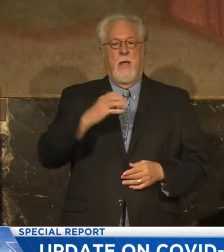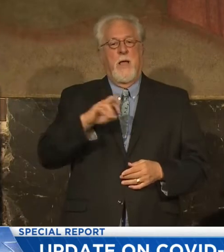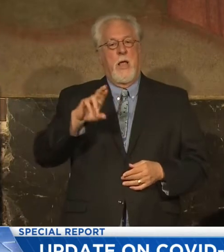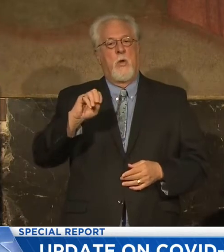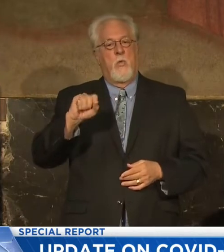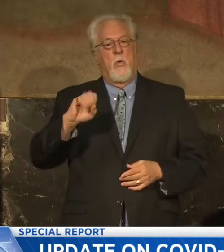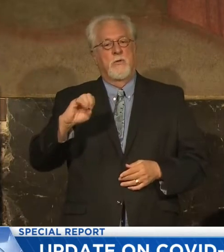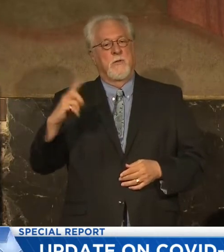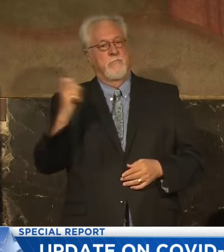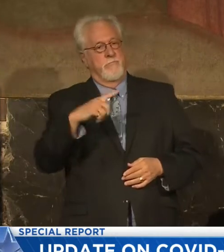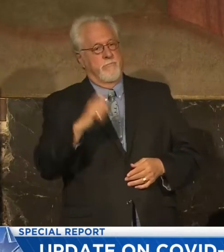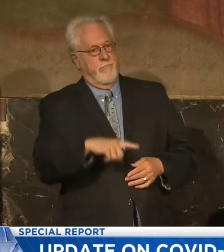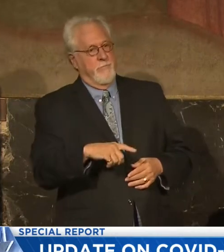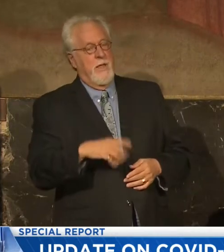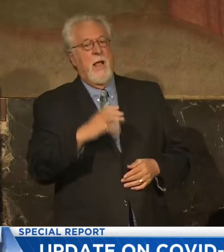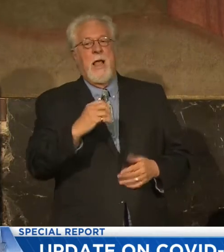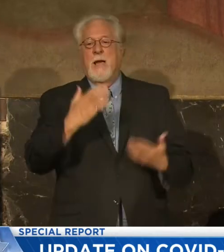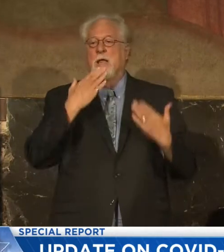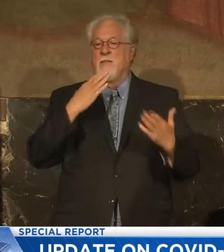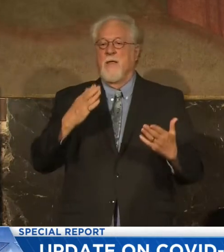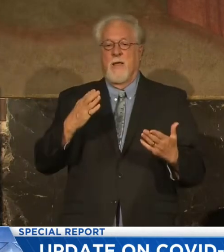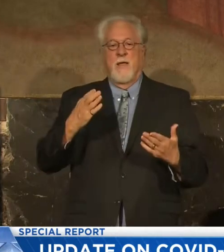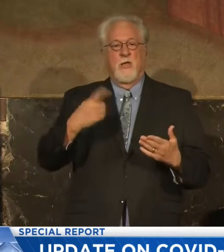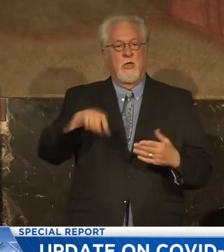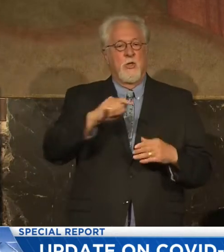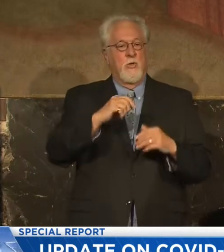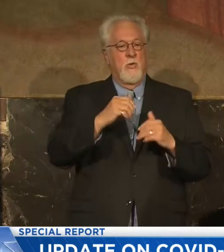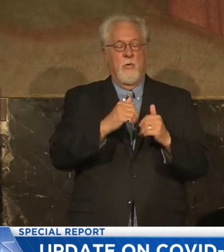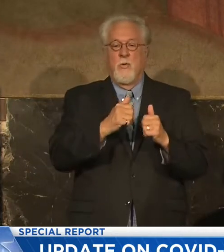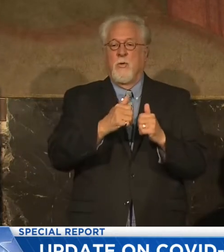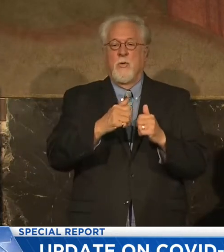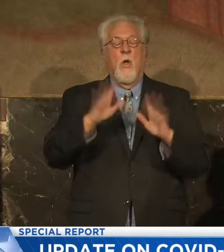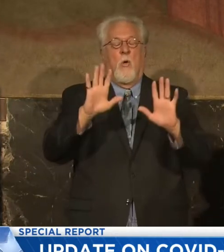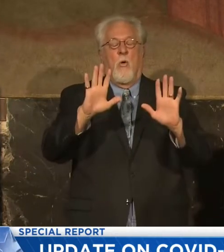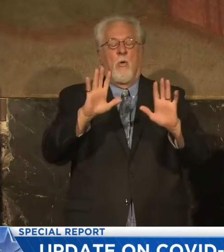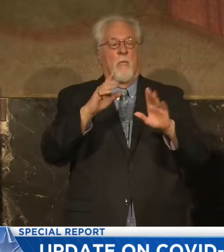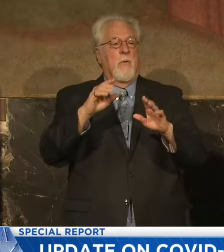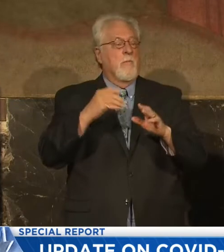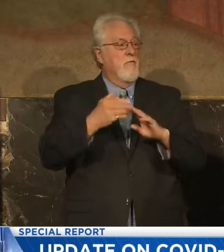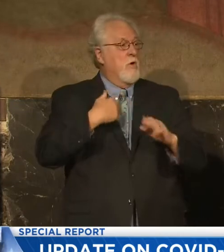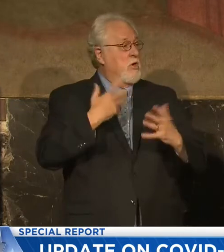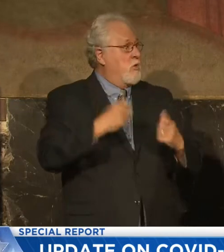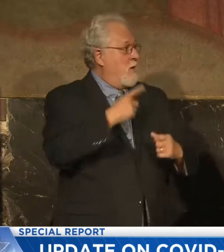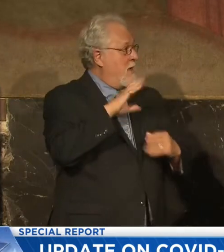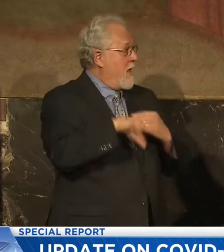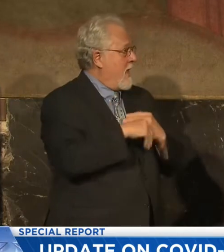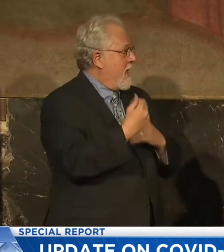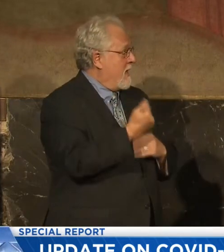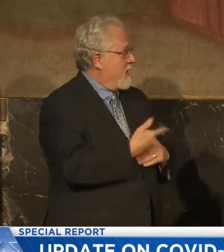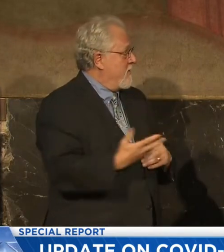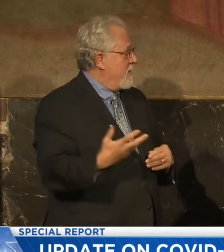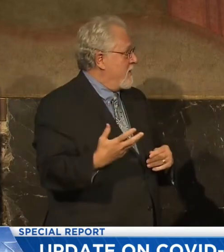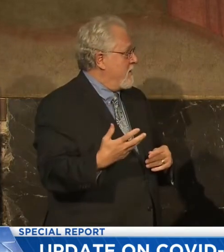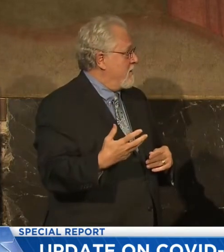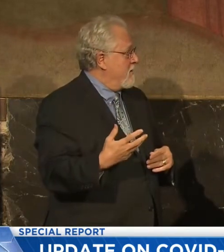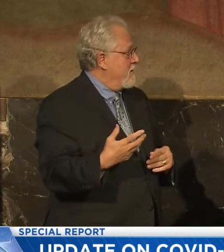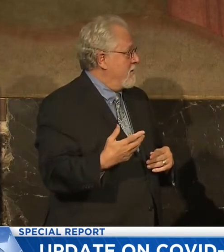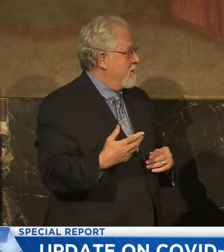AND THAT'S WHY THE FACE COVERING IS TO IMPORTANT. SO I WANT TO THANK ANDRE AND ROSA FOR THEIR QUESTIONS.